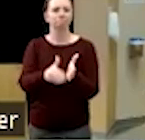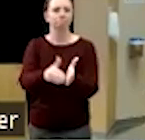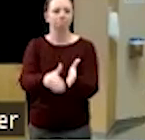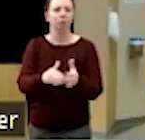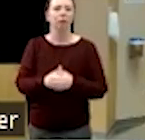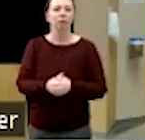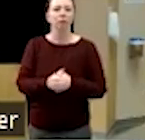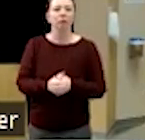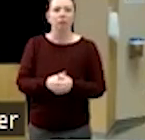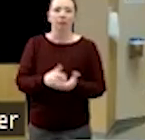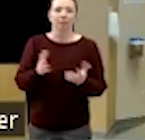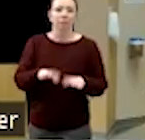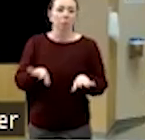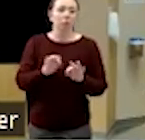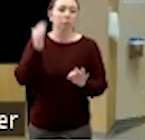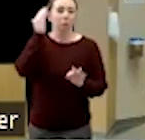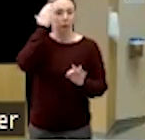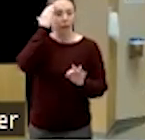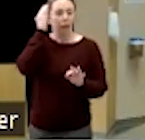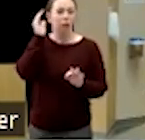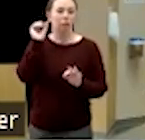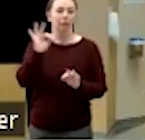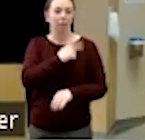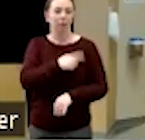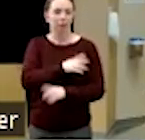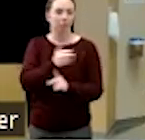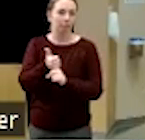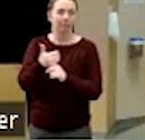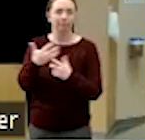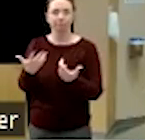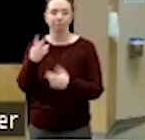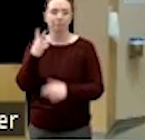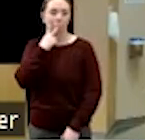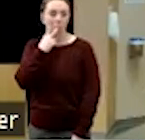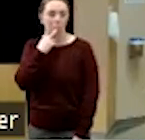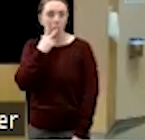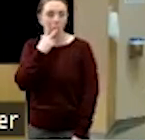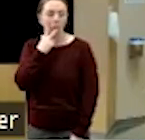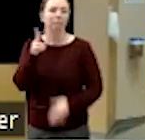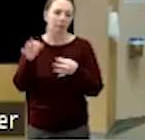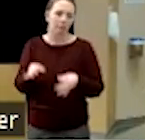to be aware that the patients are for example smoking this will definitely lower the levels